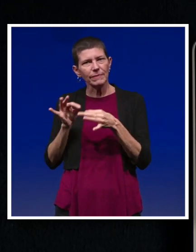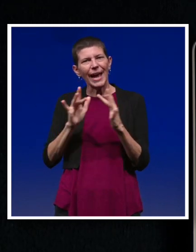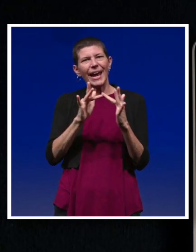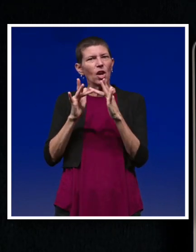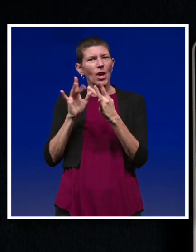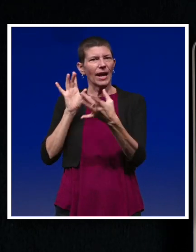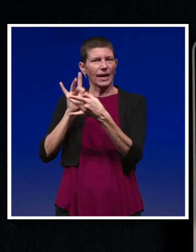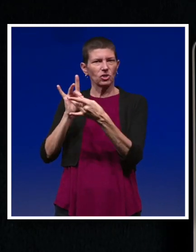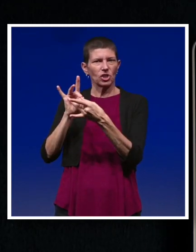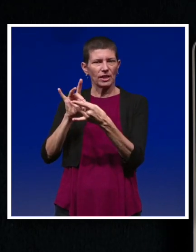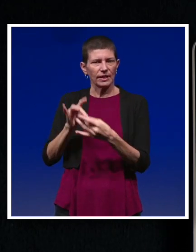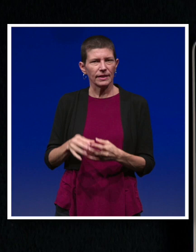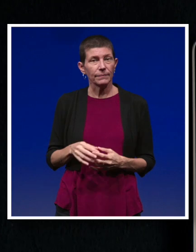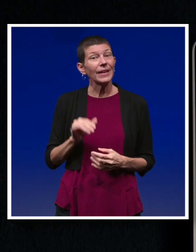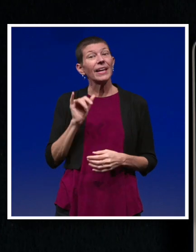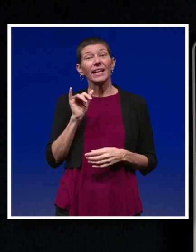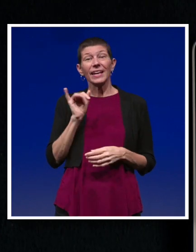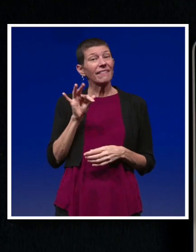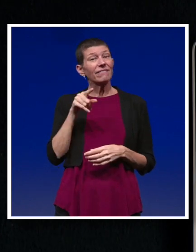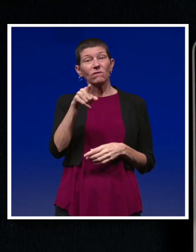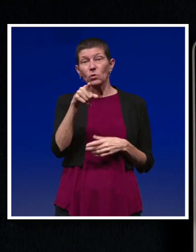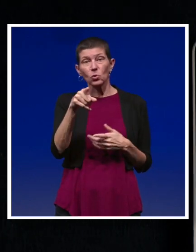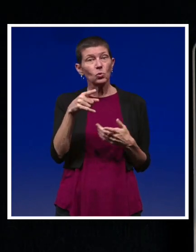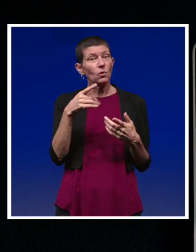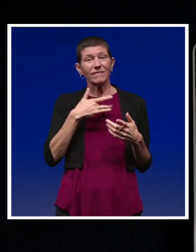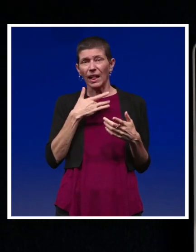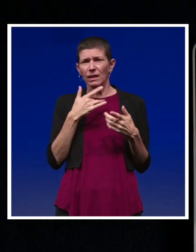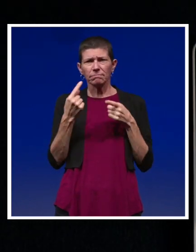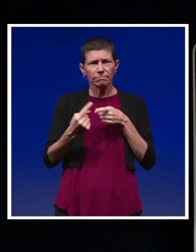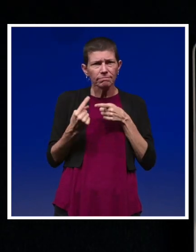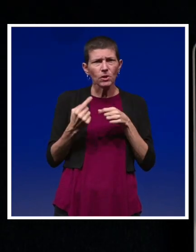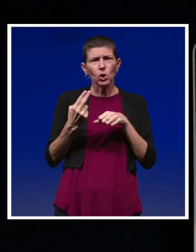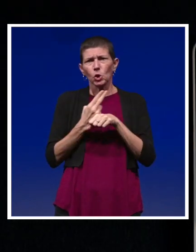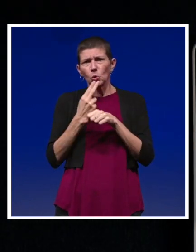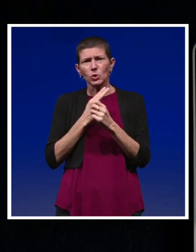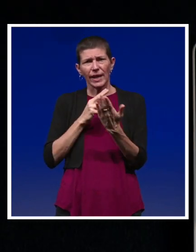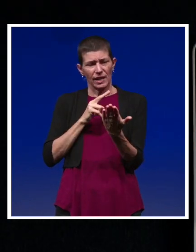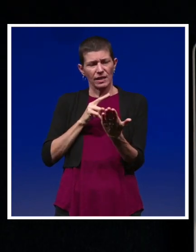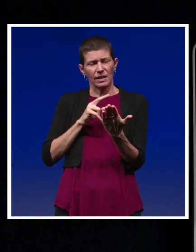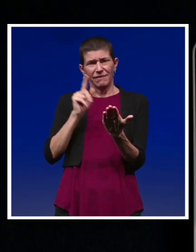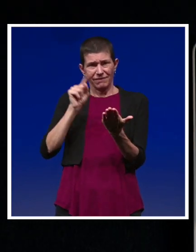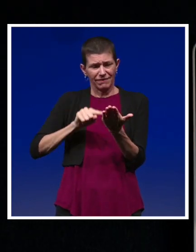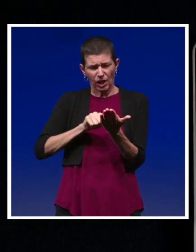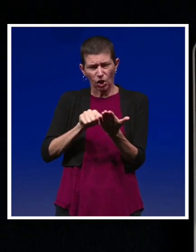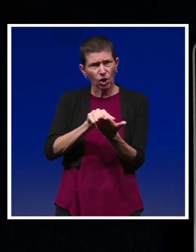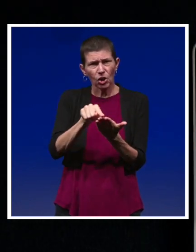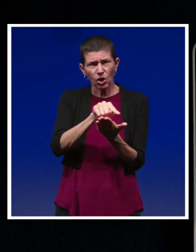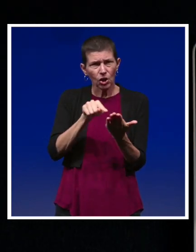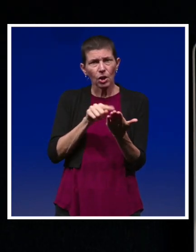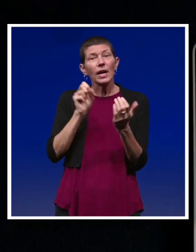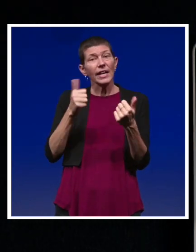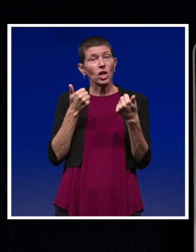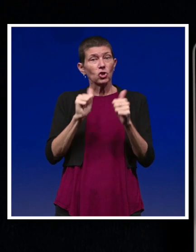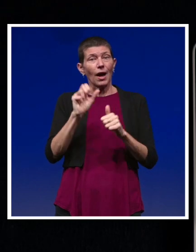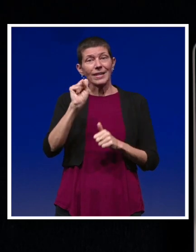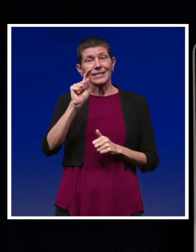that covers Internet connection. If you find that you have trouble utilizing a touch screen with your finger,